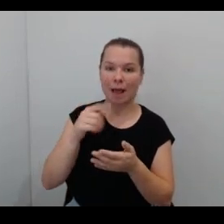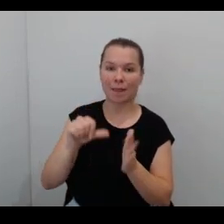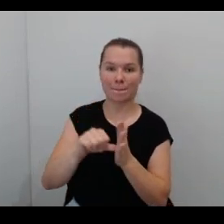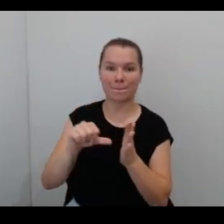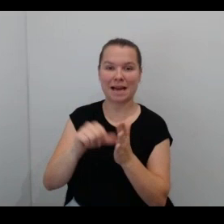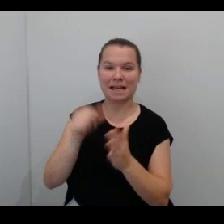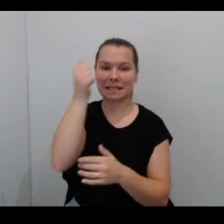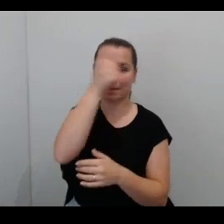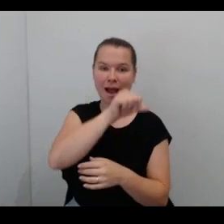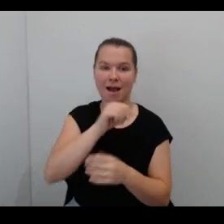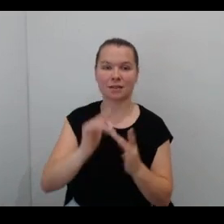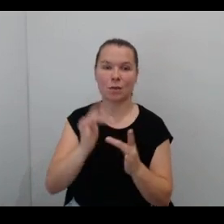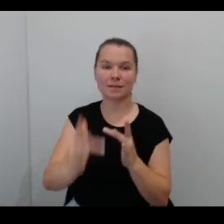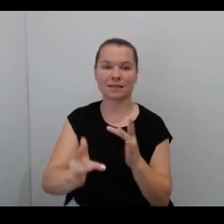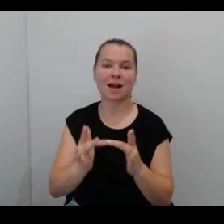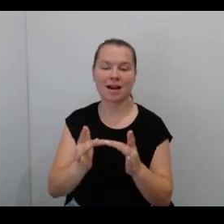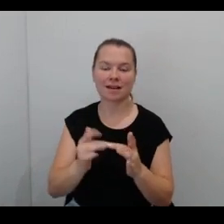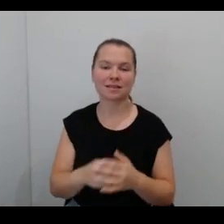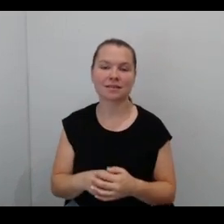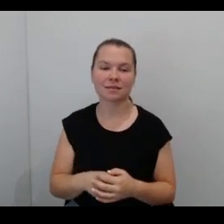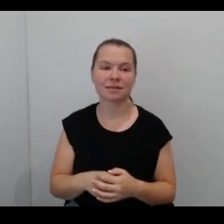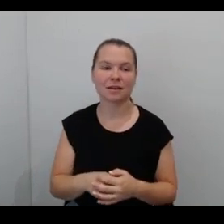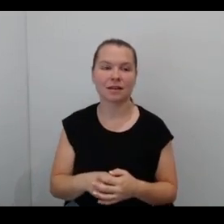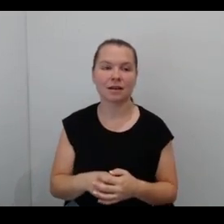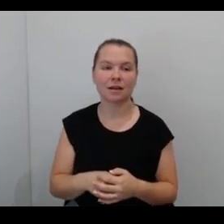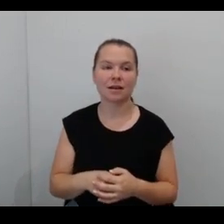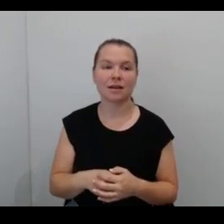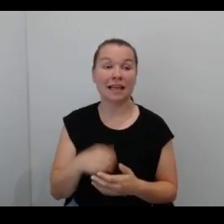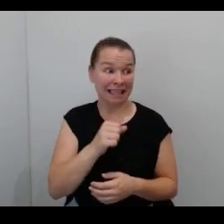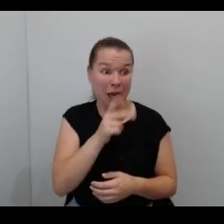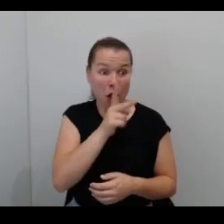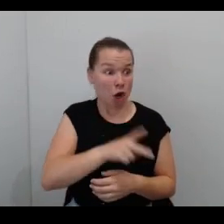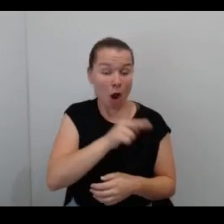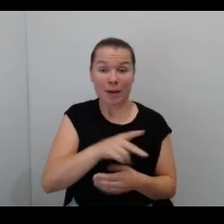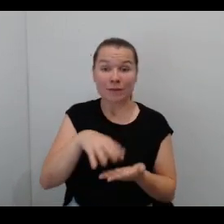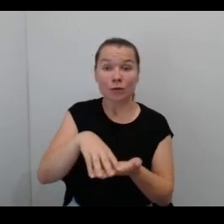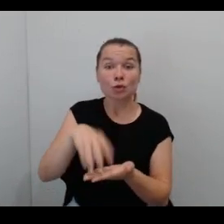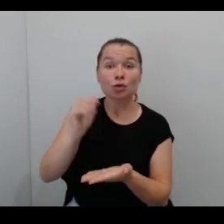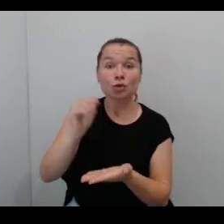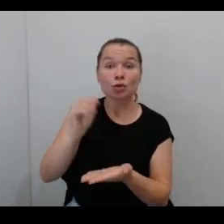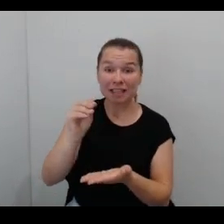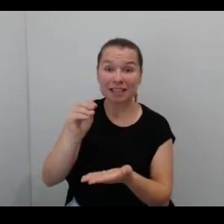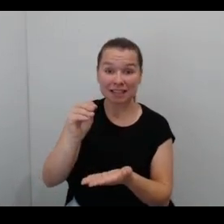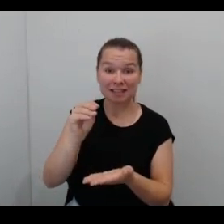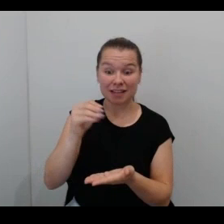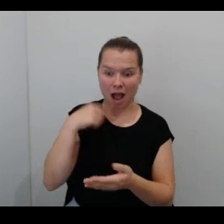And like the common issues for students that I want people to be across are cars,